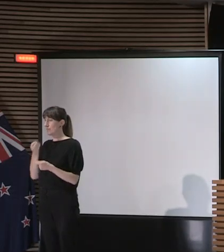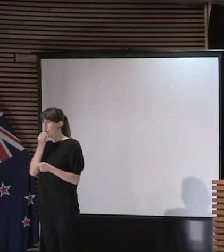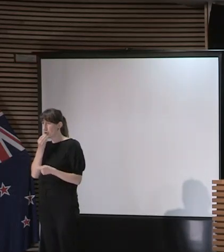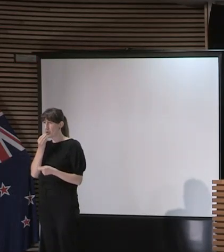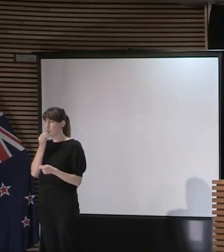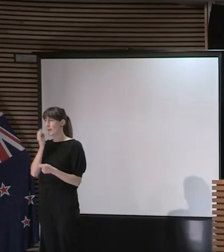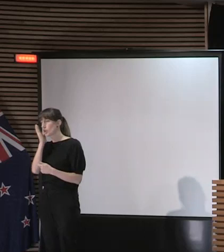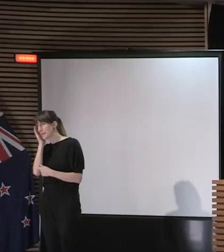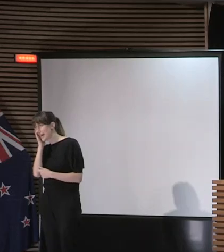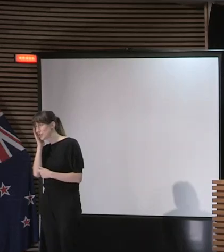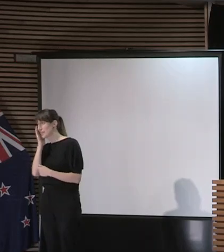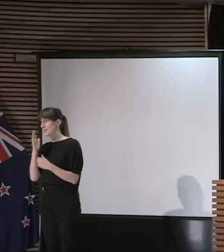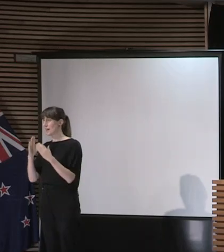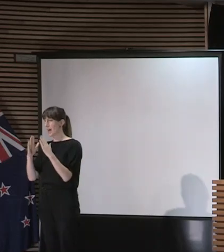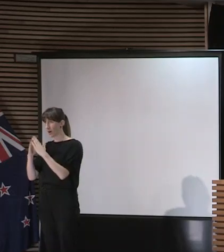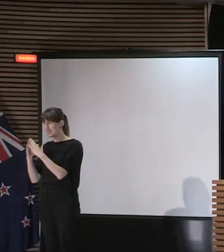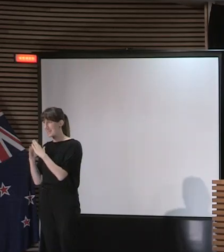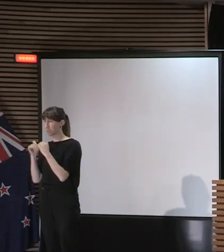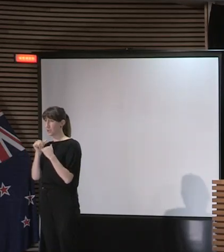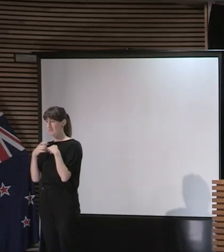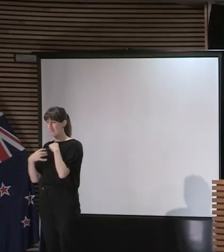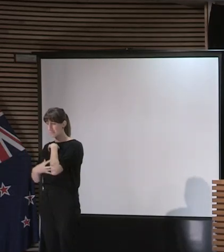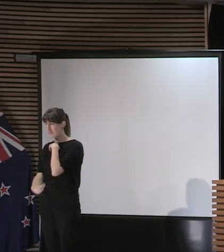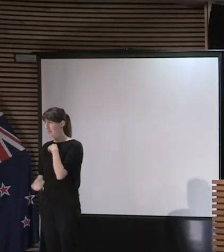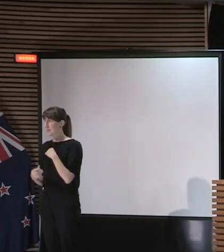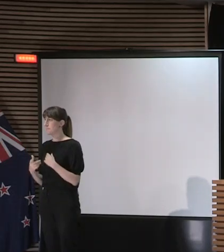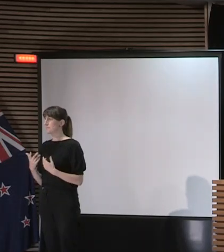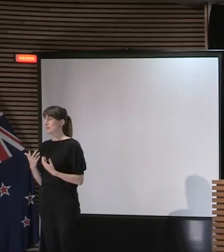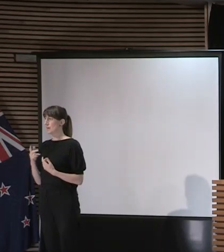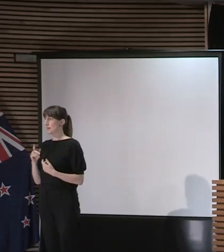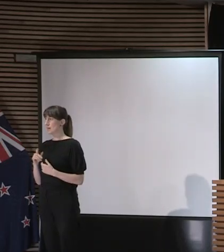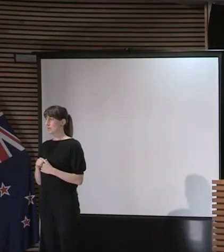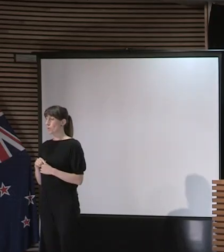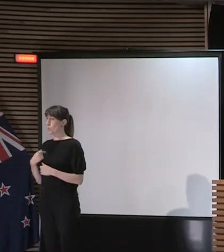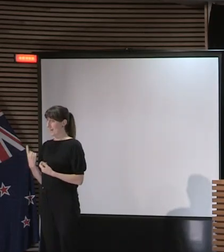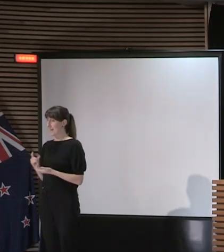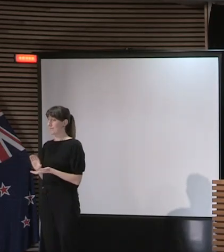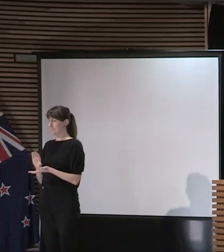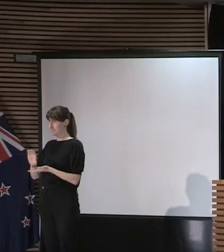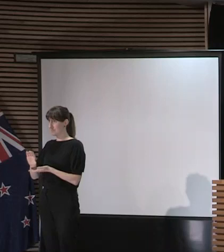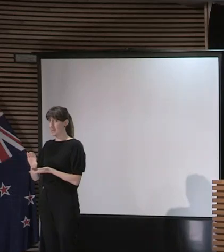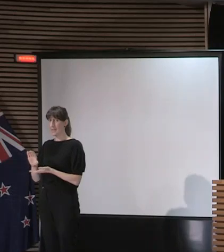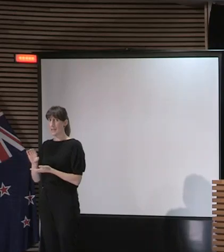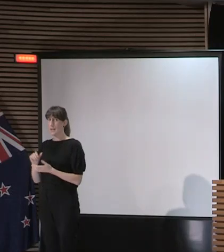into the CDUM. That is support not only with food but for accommodation where people are